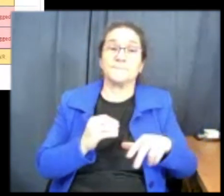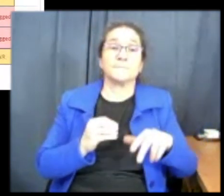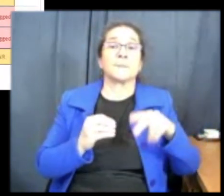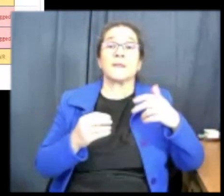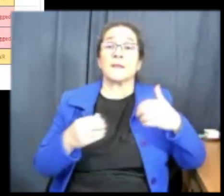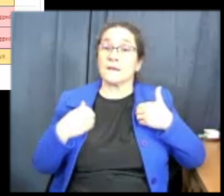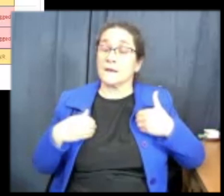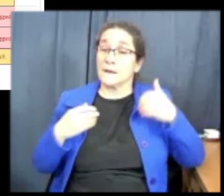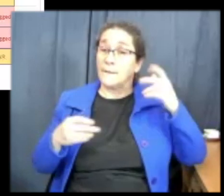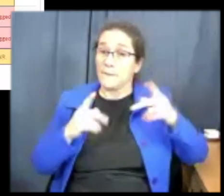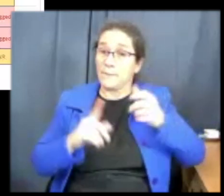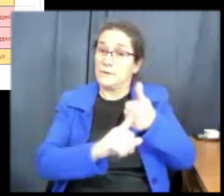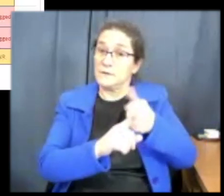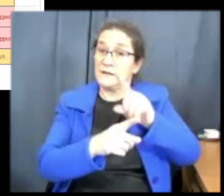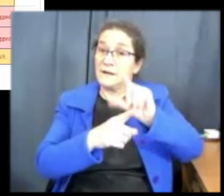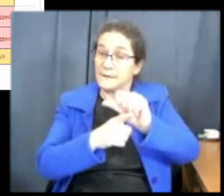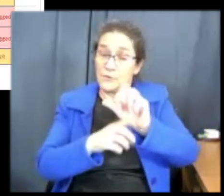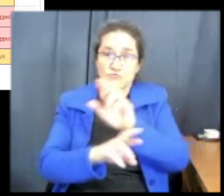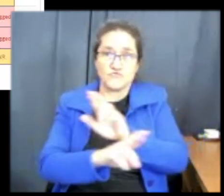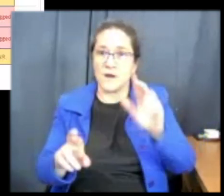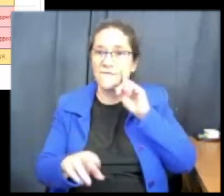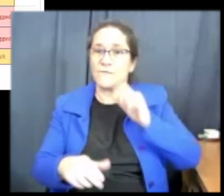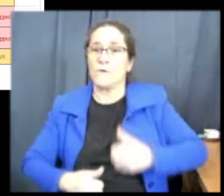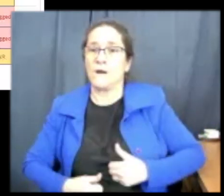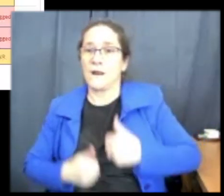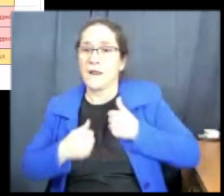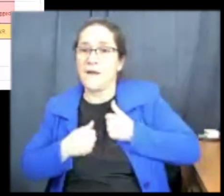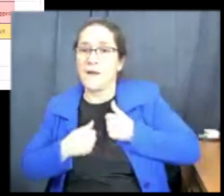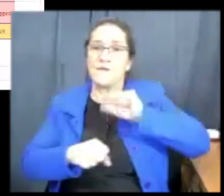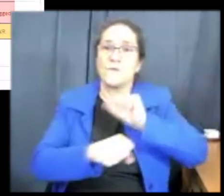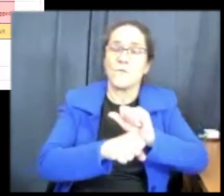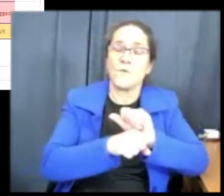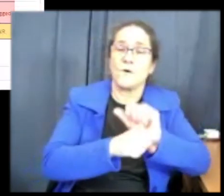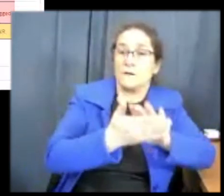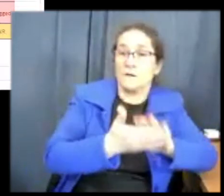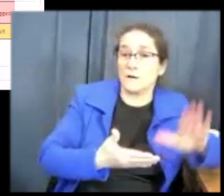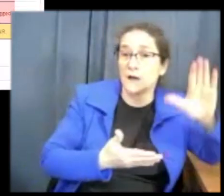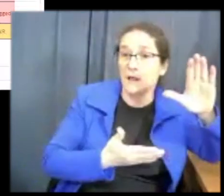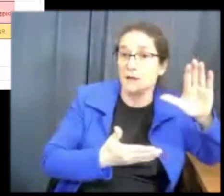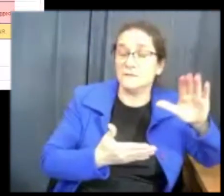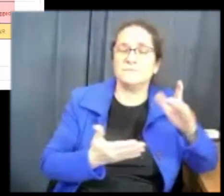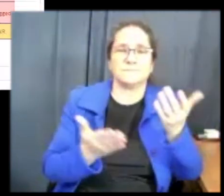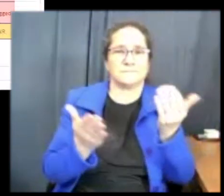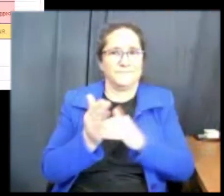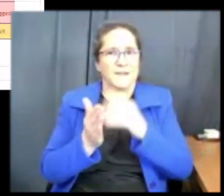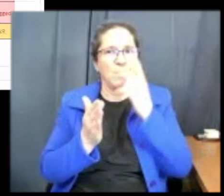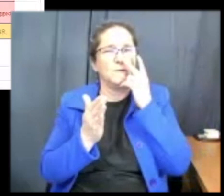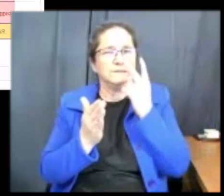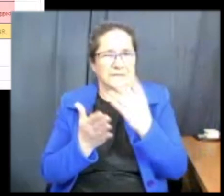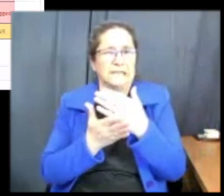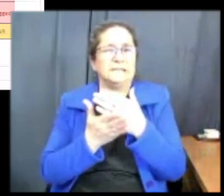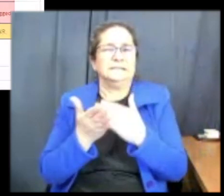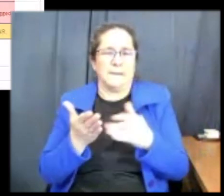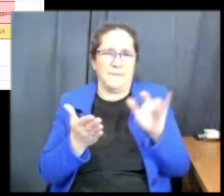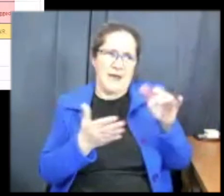and postsecondary education. And again you will see that some of these are to be released in phase two and then again we